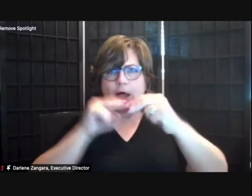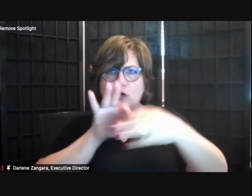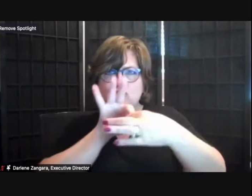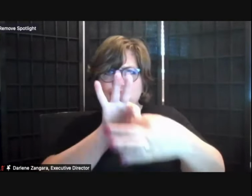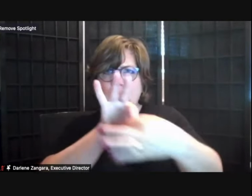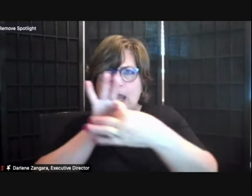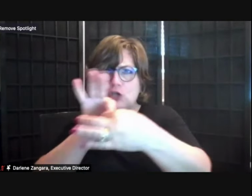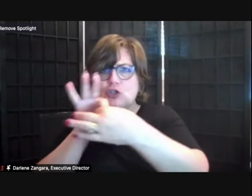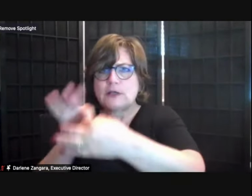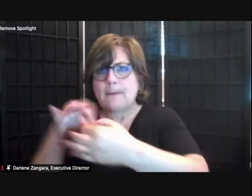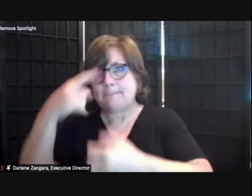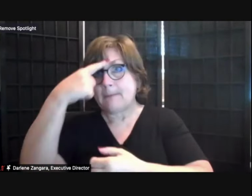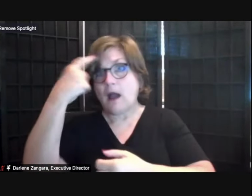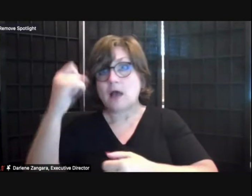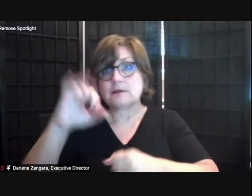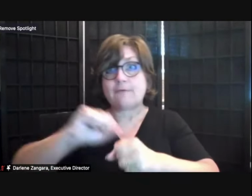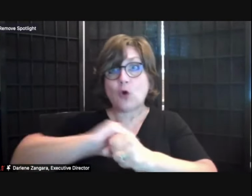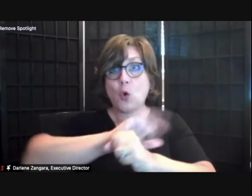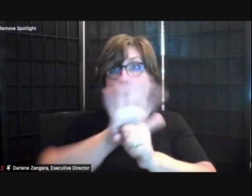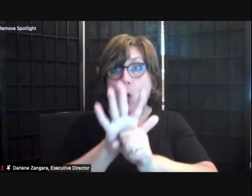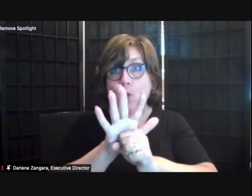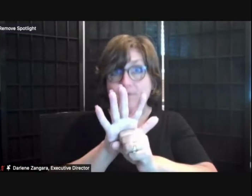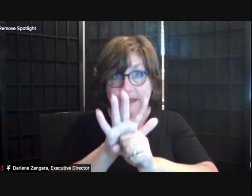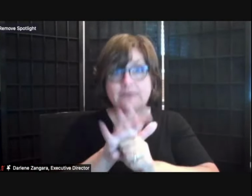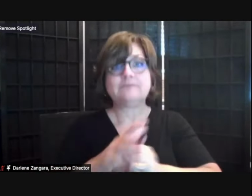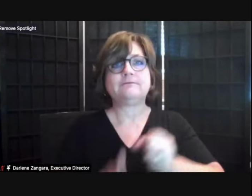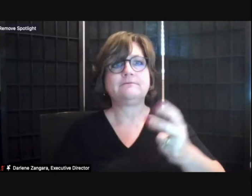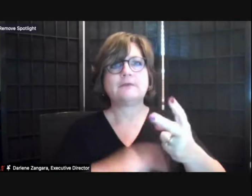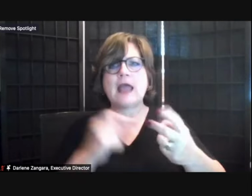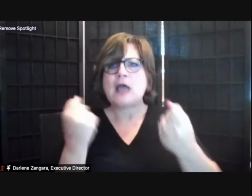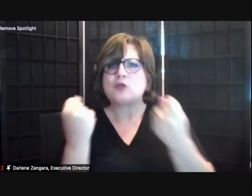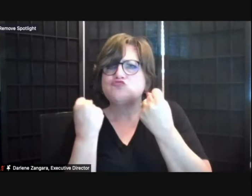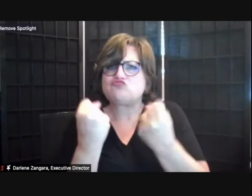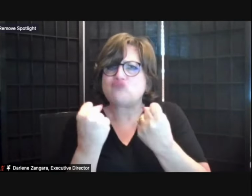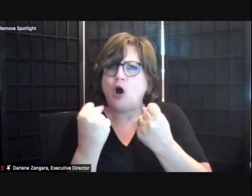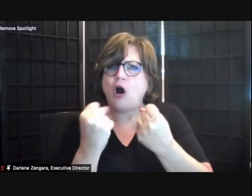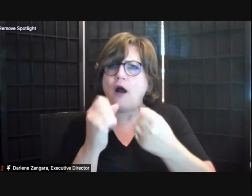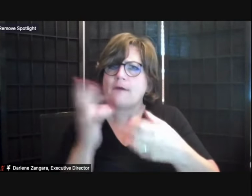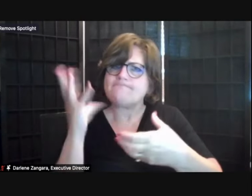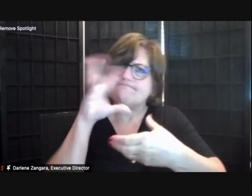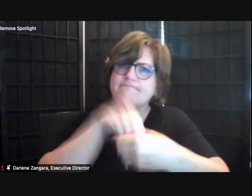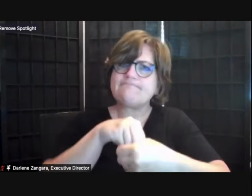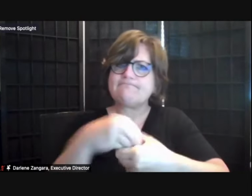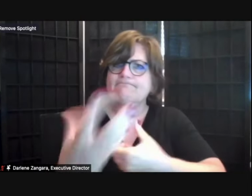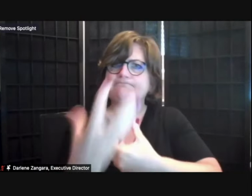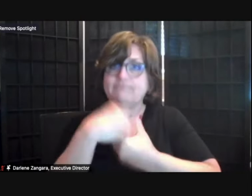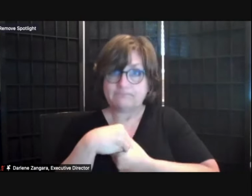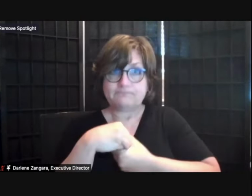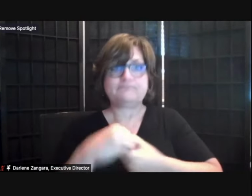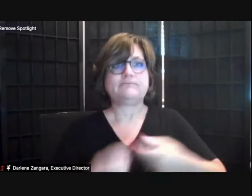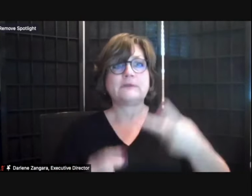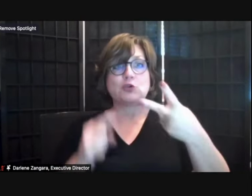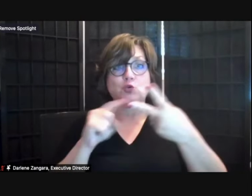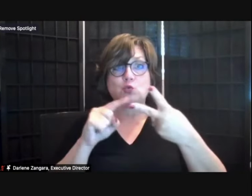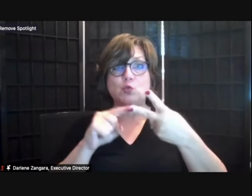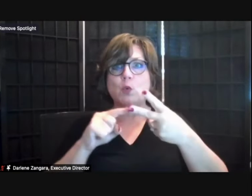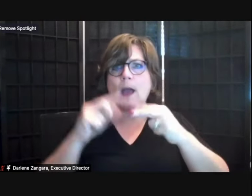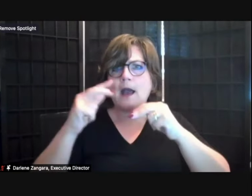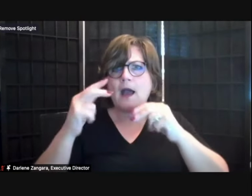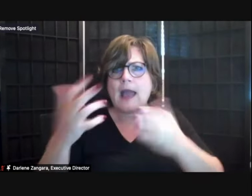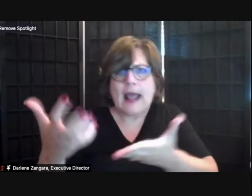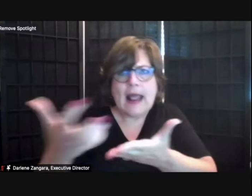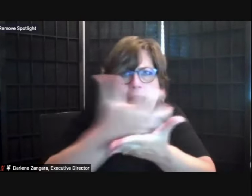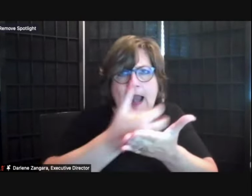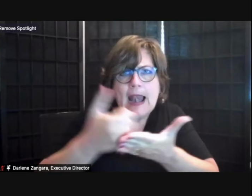1. Build post-pandemic relationships and strengthen community engagement